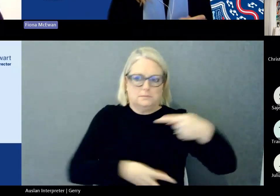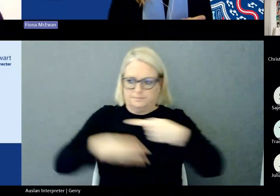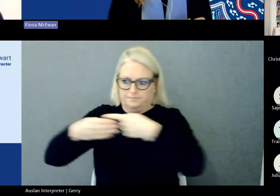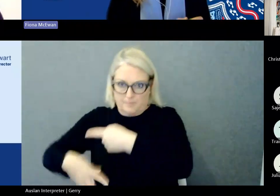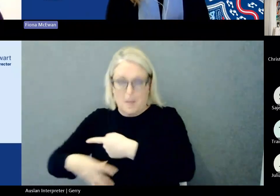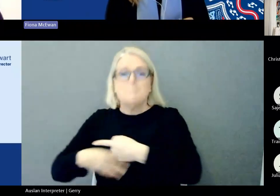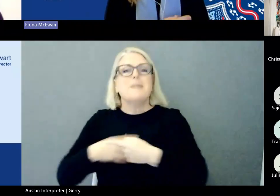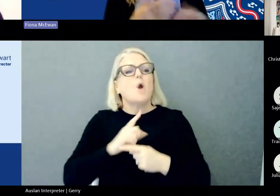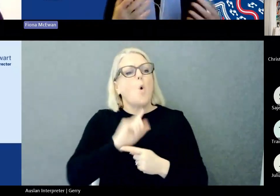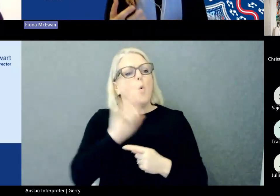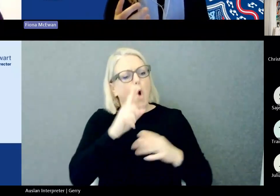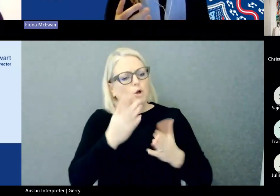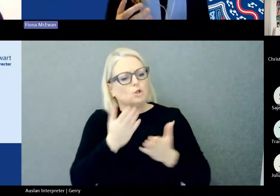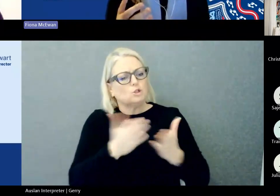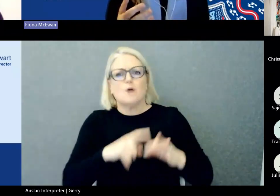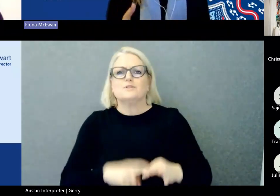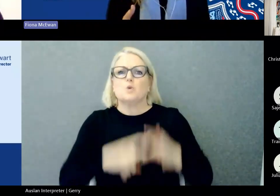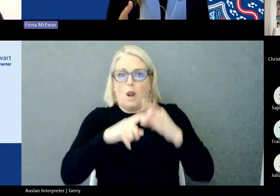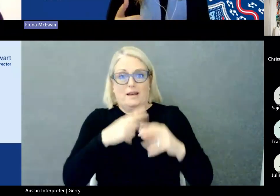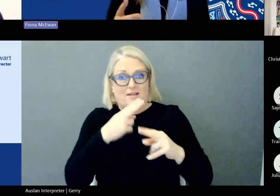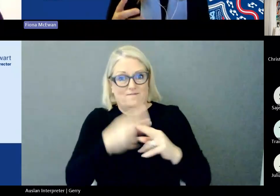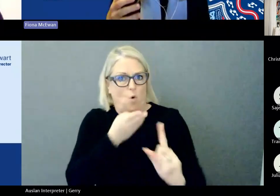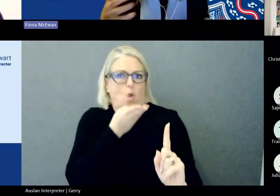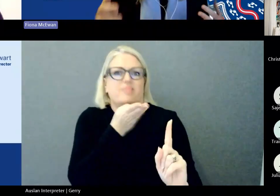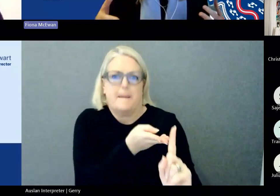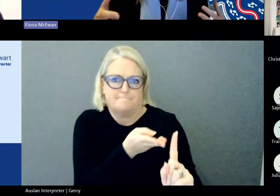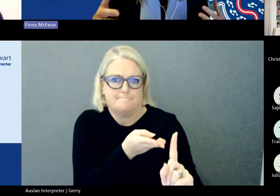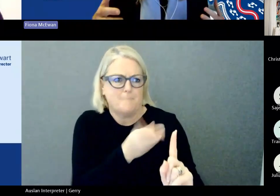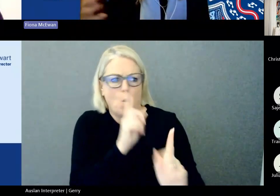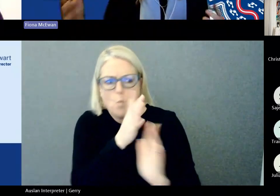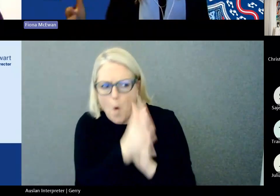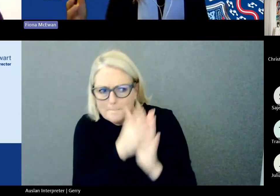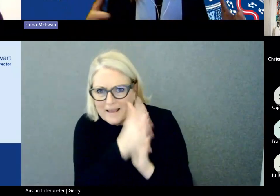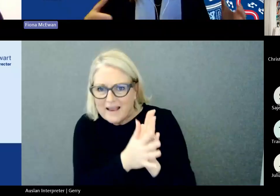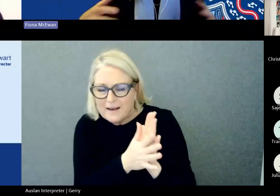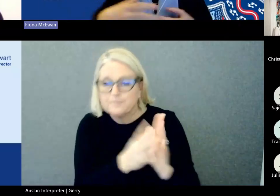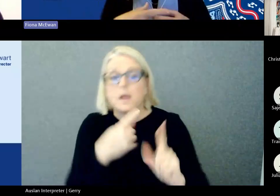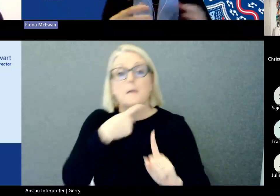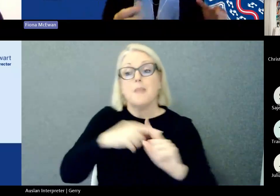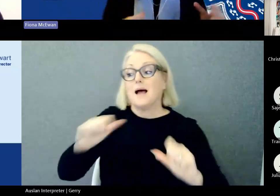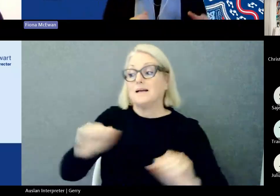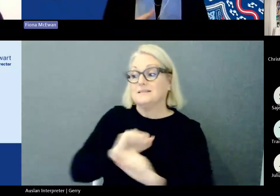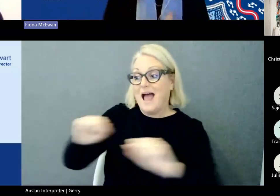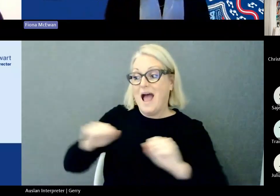And at the same time, strengthening our systems and how our people and external relationships work together